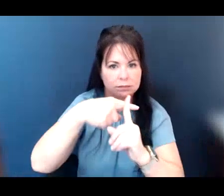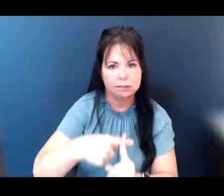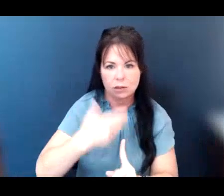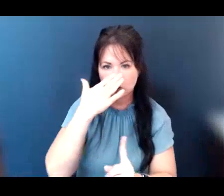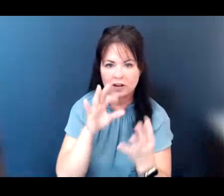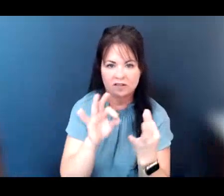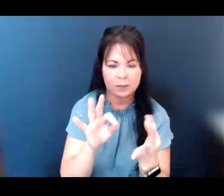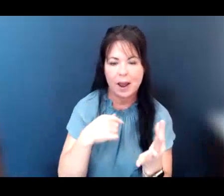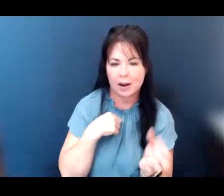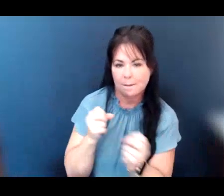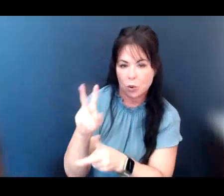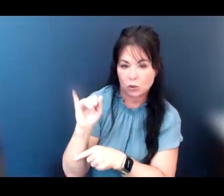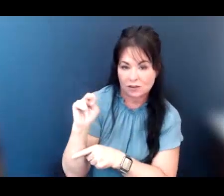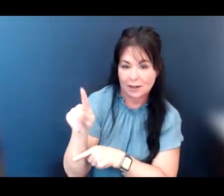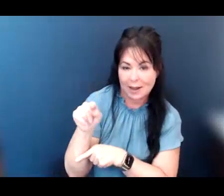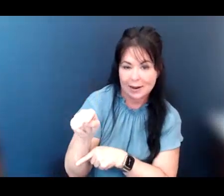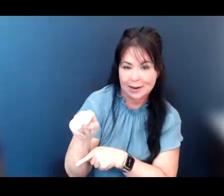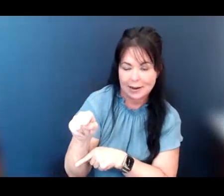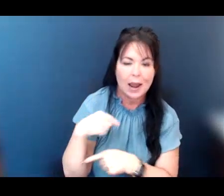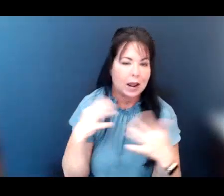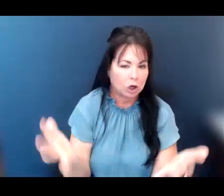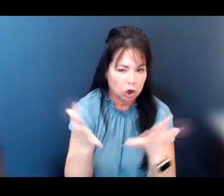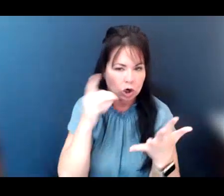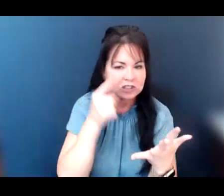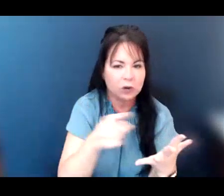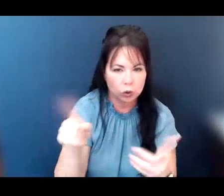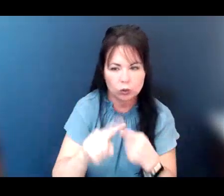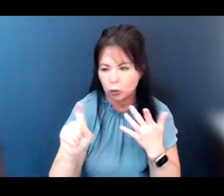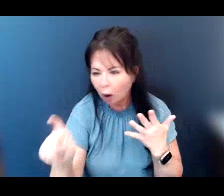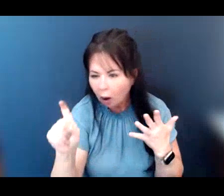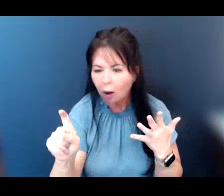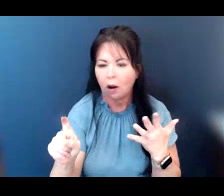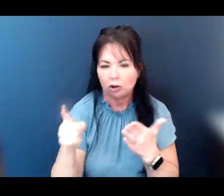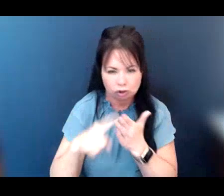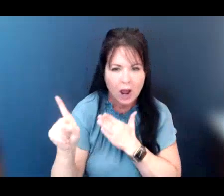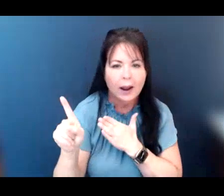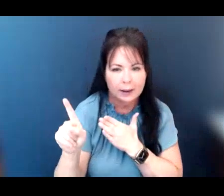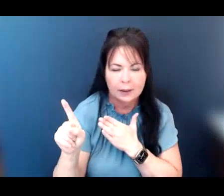I'm going to reference that a little bit later in our presentation today, too. But there are some really good information in that.